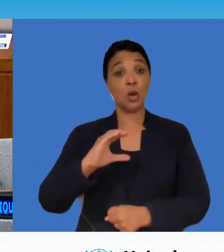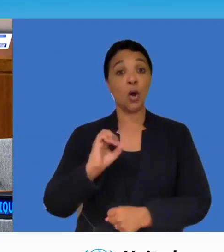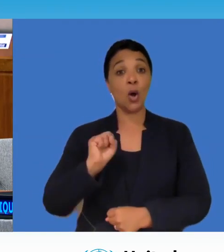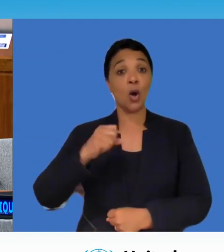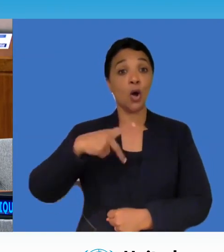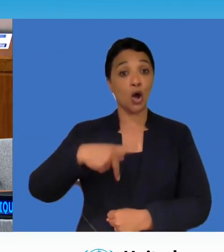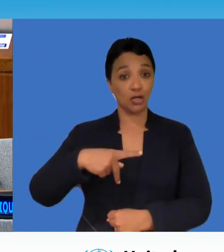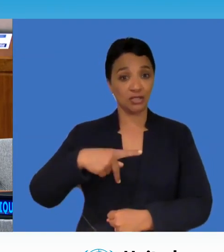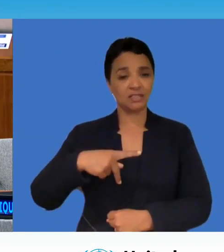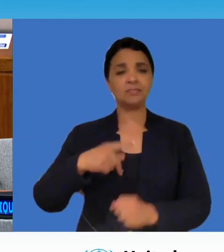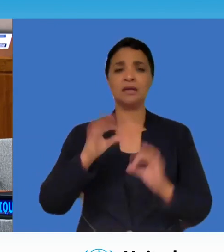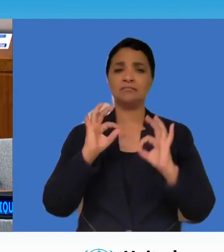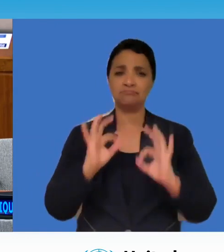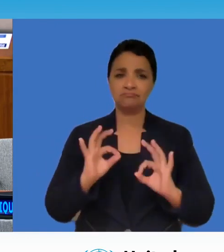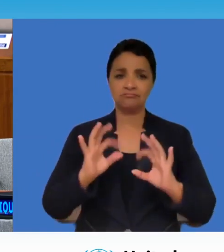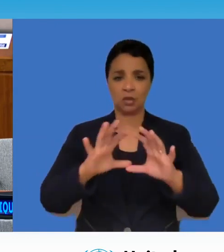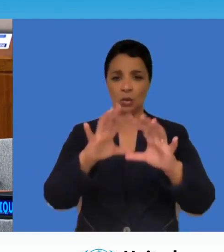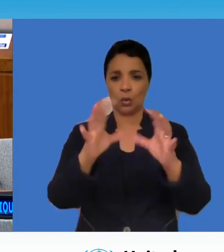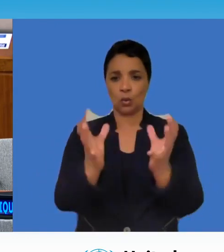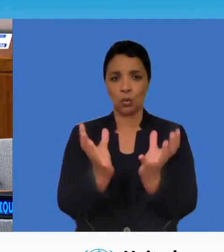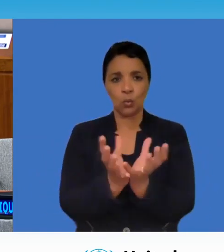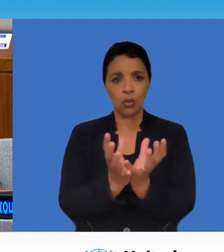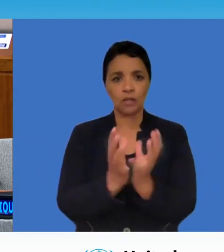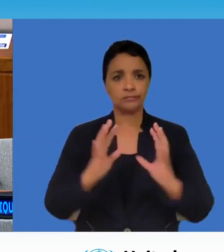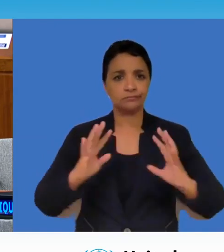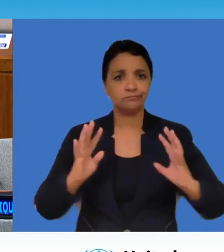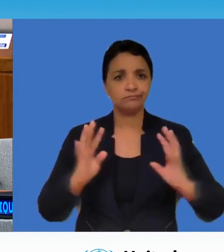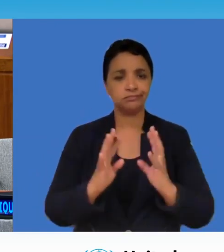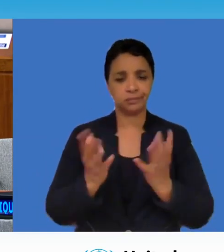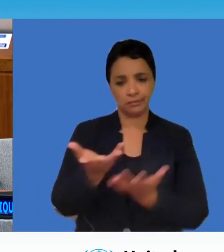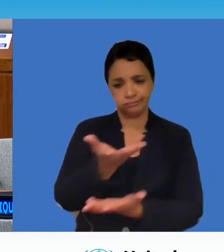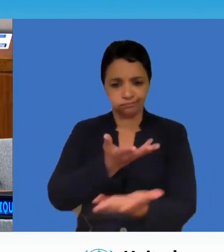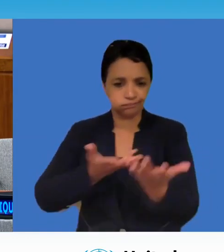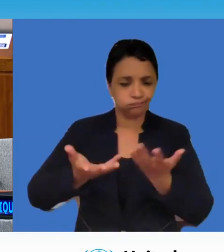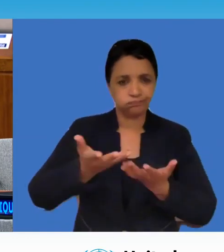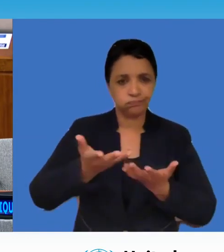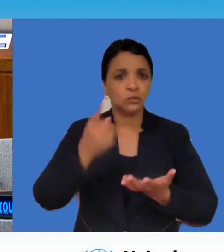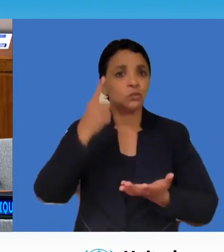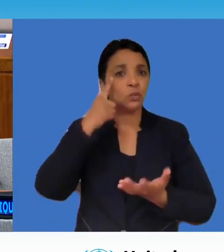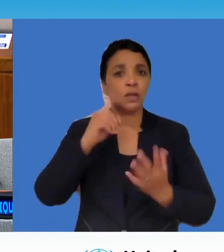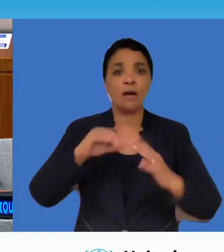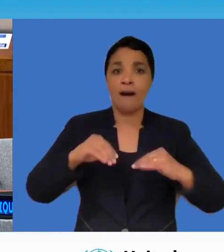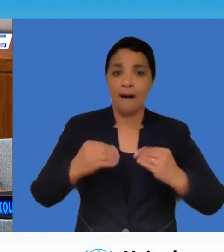Community to revie view explore and plan for the promotion protections of Rights of person with